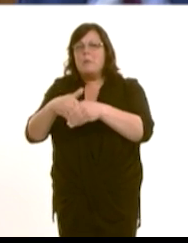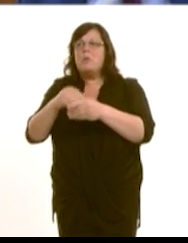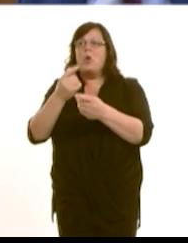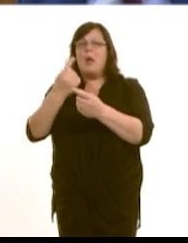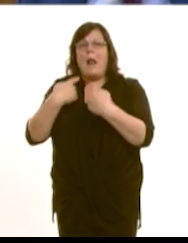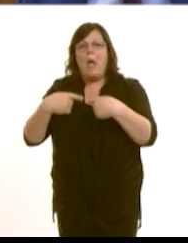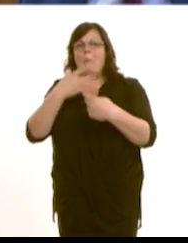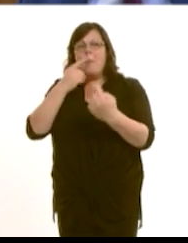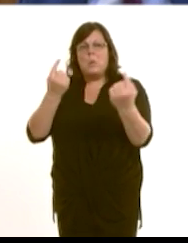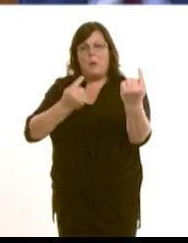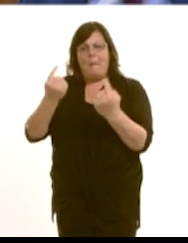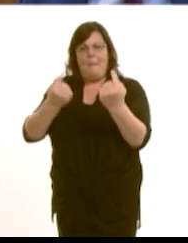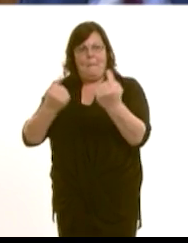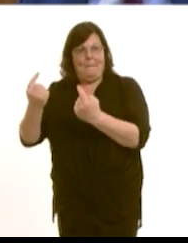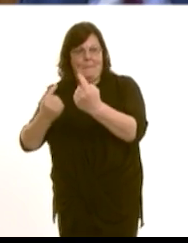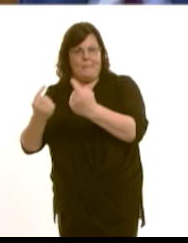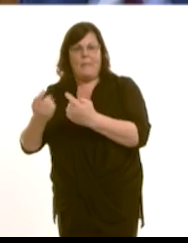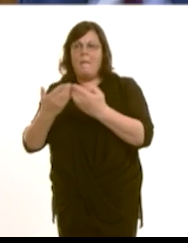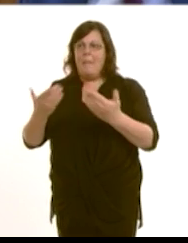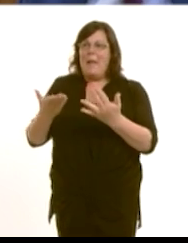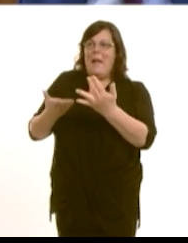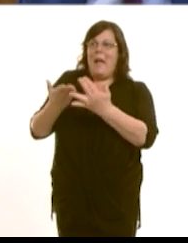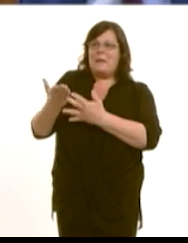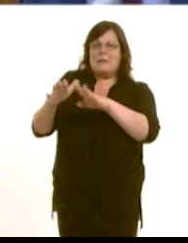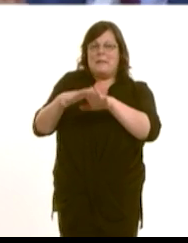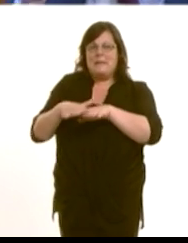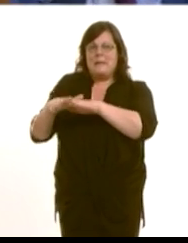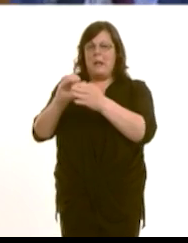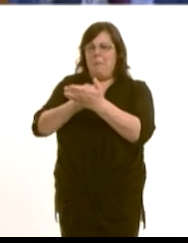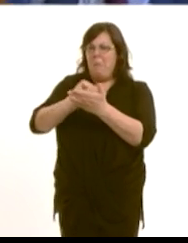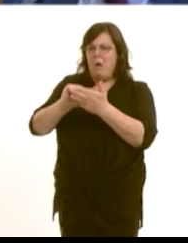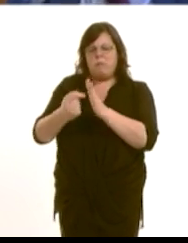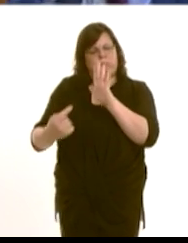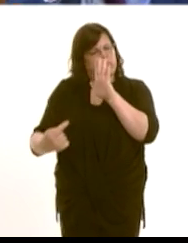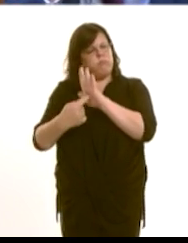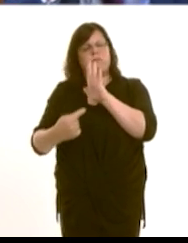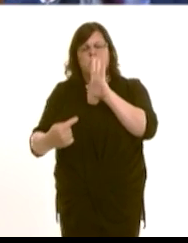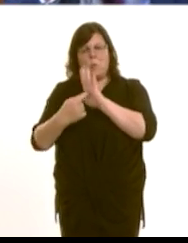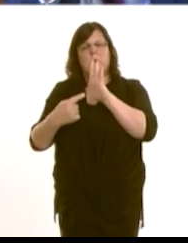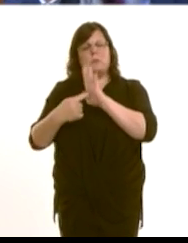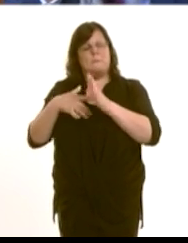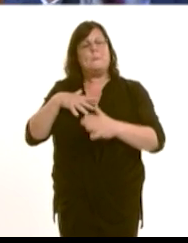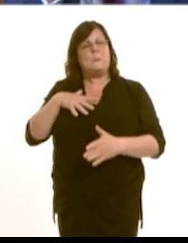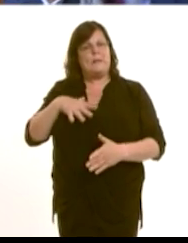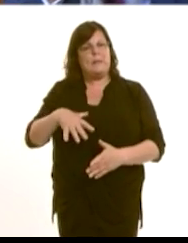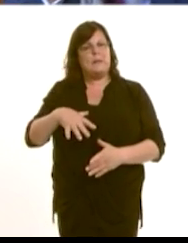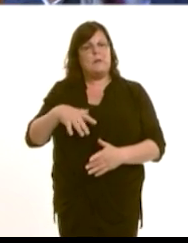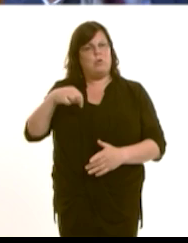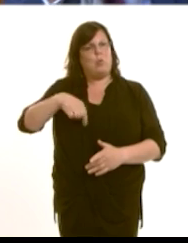For me, access to the single market is an absolute red line as far as Wales is concerned. He asked a question about our relationship with Germany.